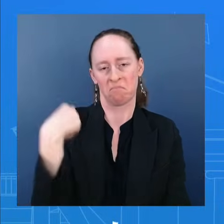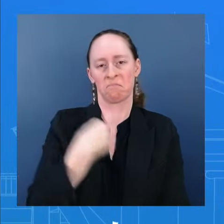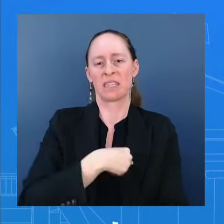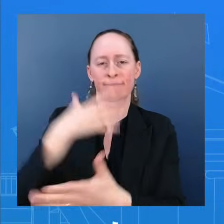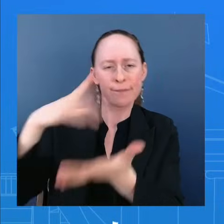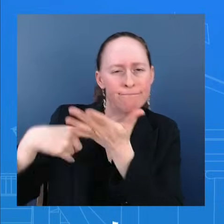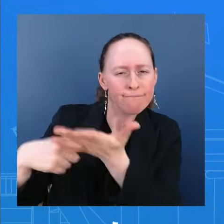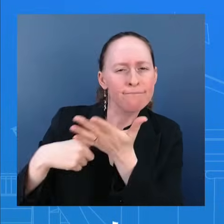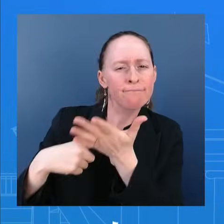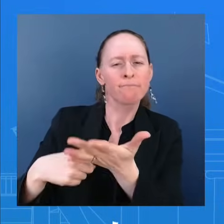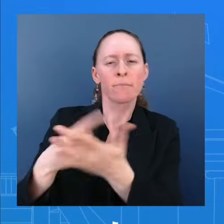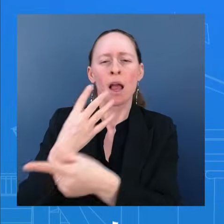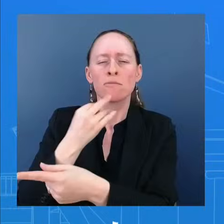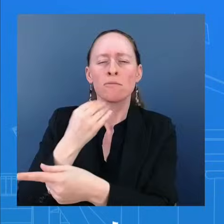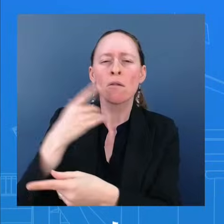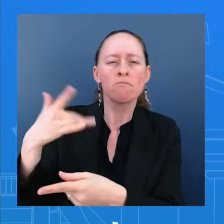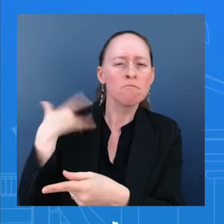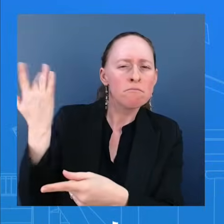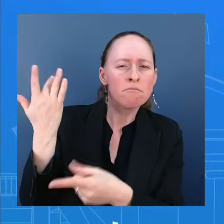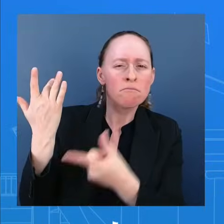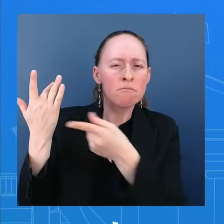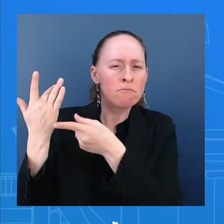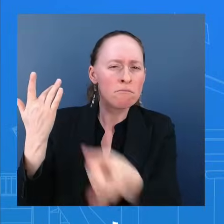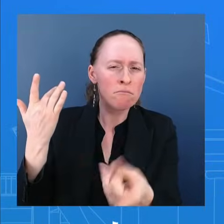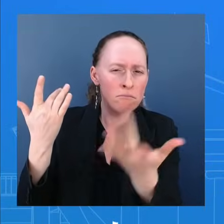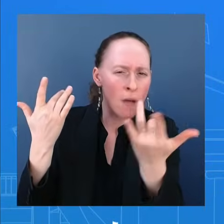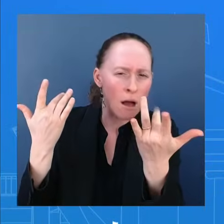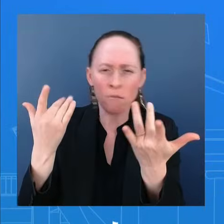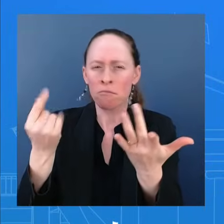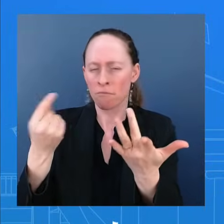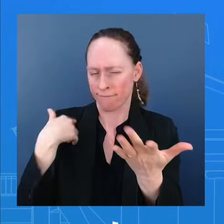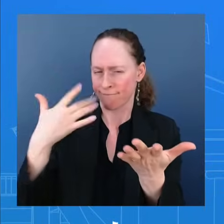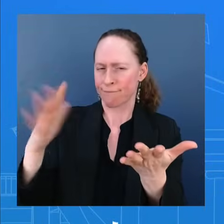and staying in close touch, as Jake did today,